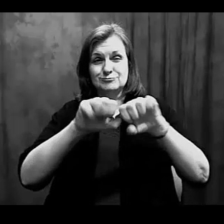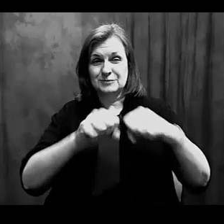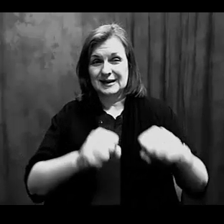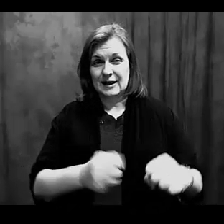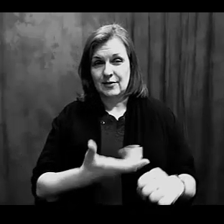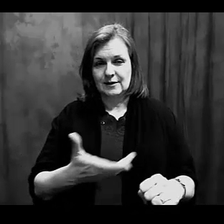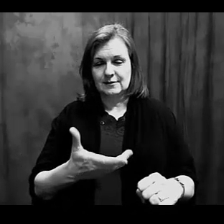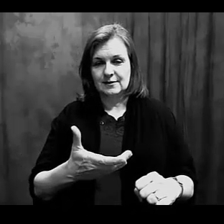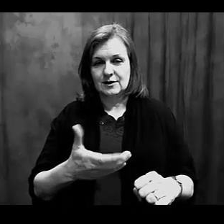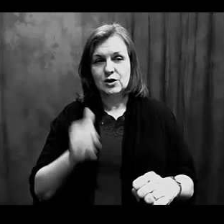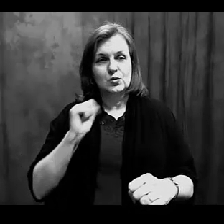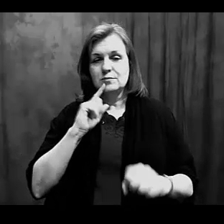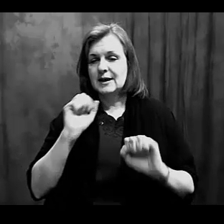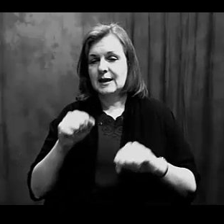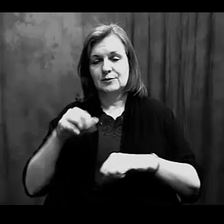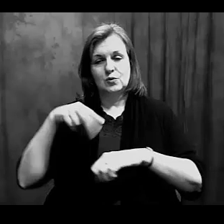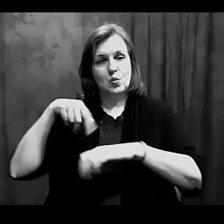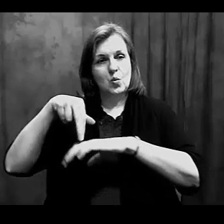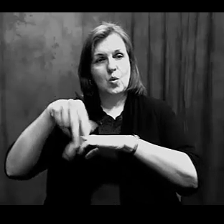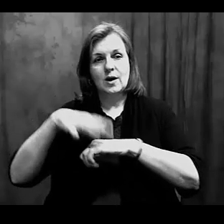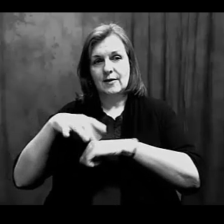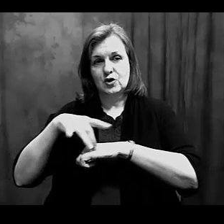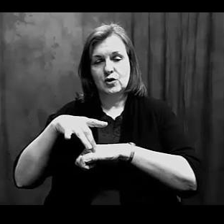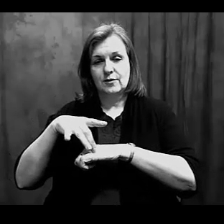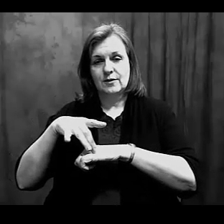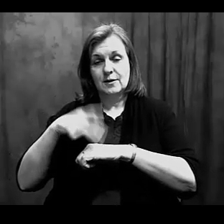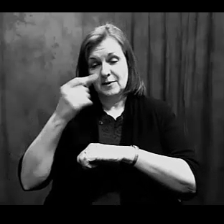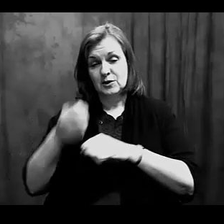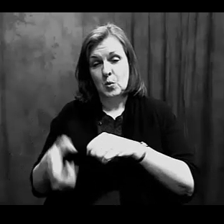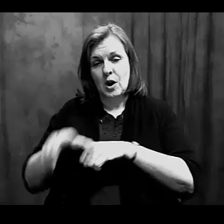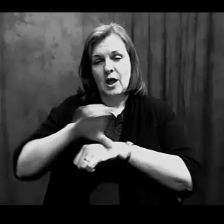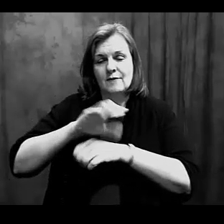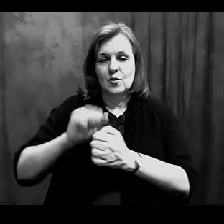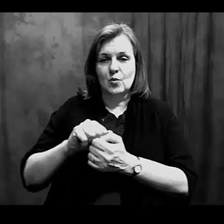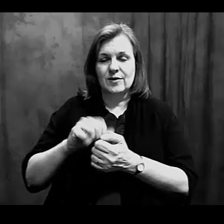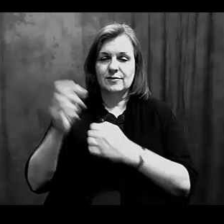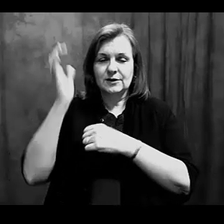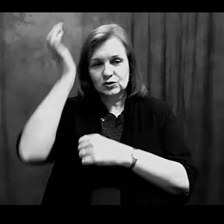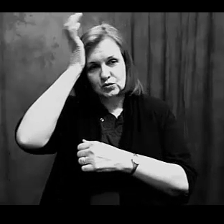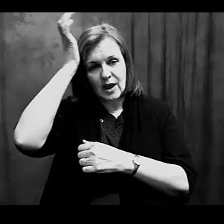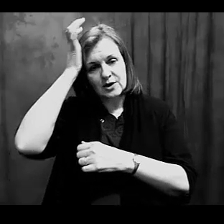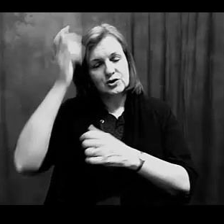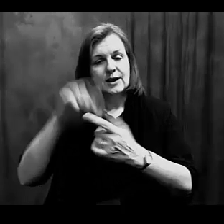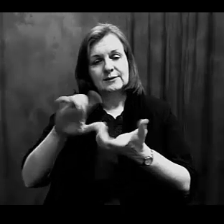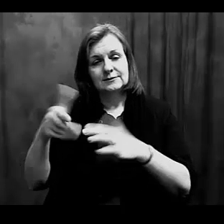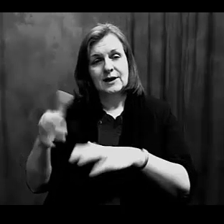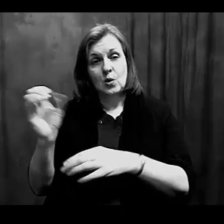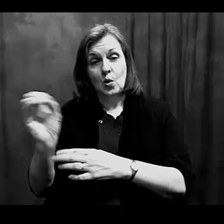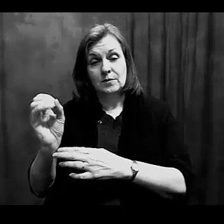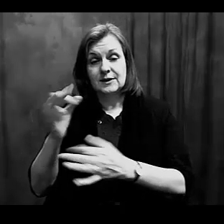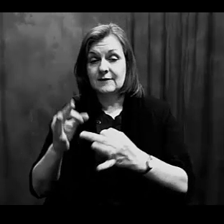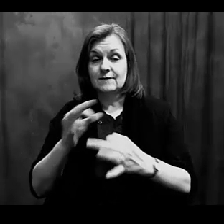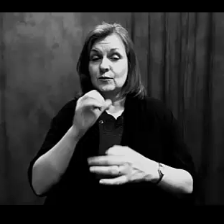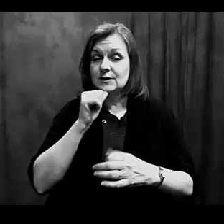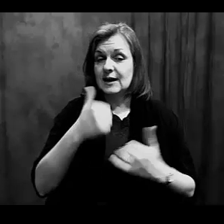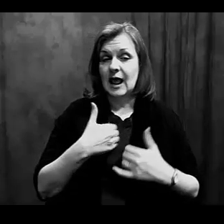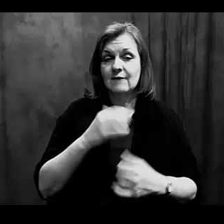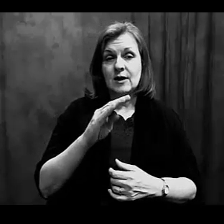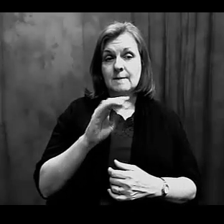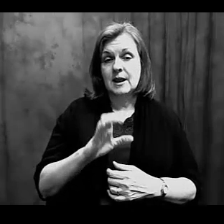critical for decomposition we wouldn't be able to walk around this planet it would be covered in trash garbage dead organisms if it weren't